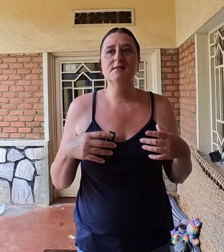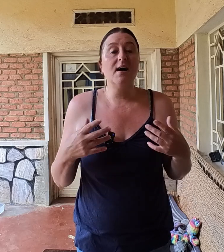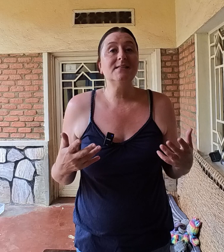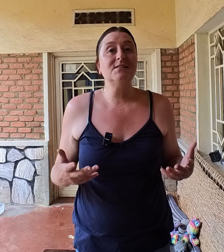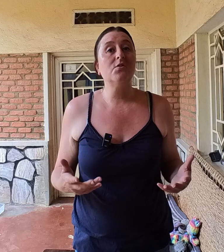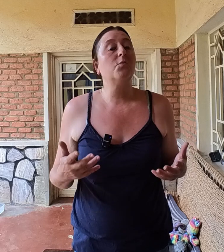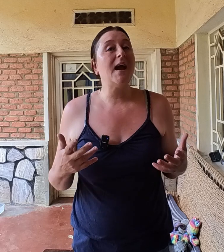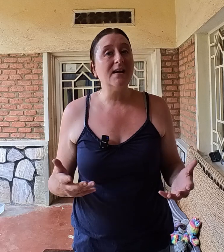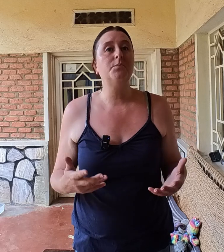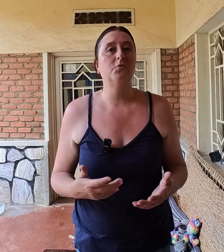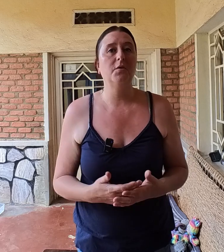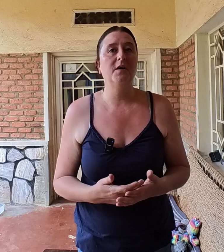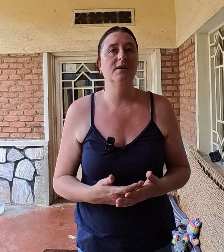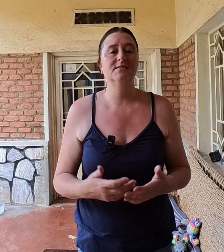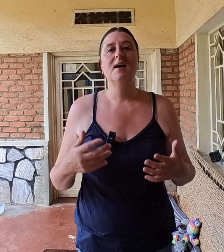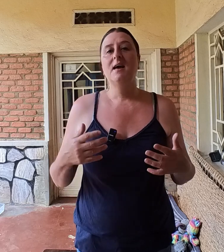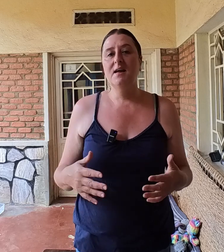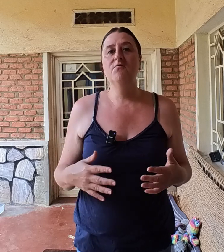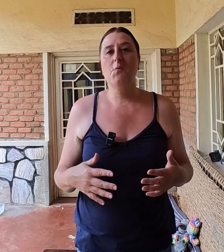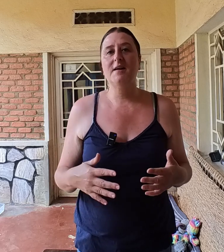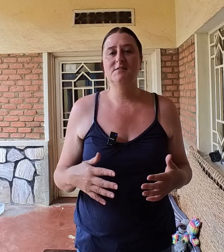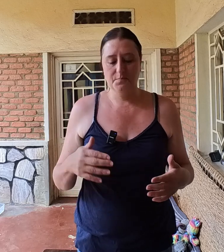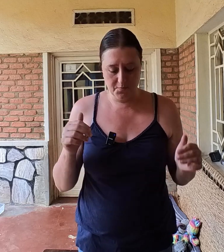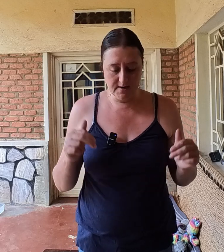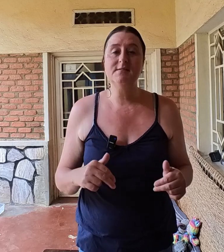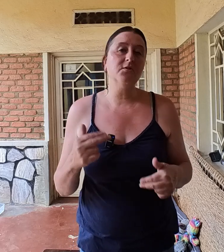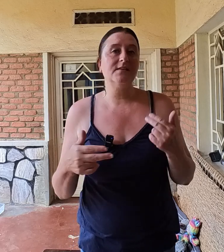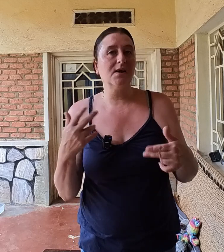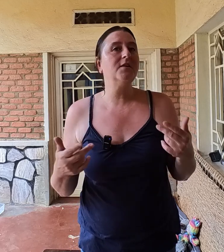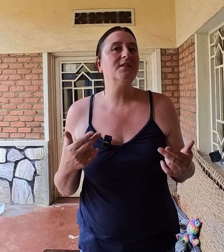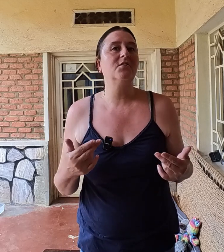because I didn't know that we had porcupines in Rwanda. But when I saw this, I went and